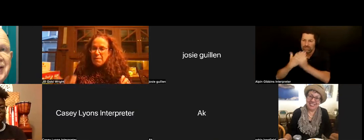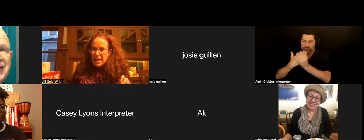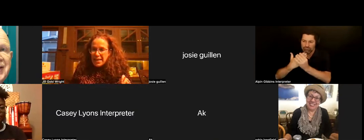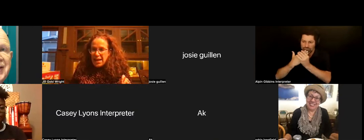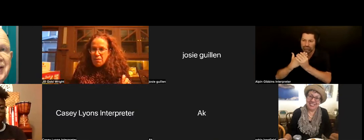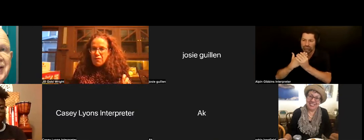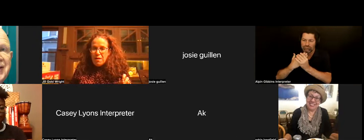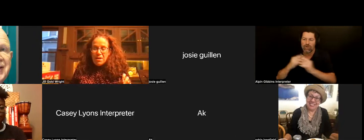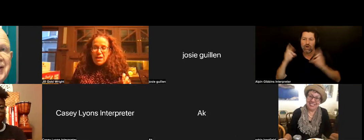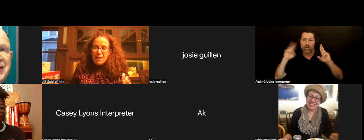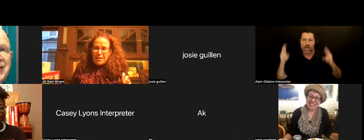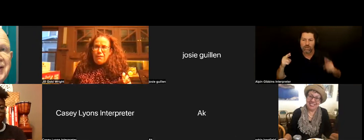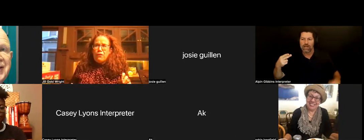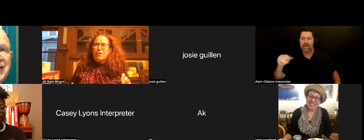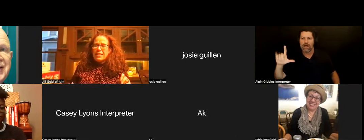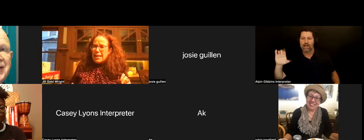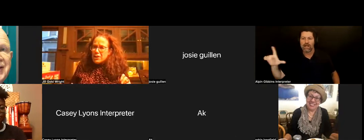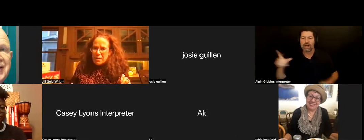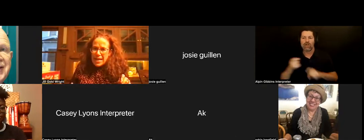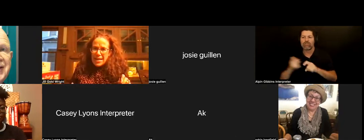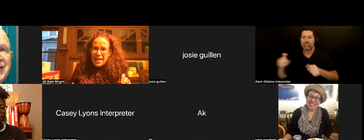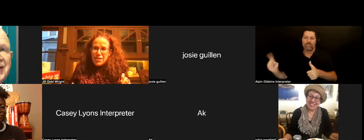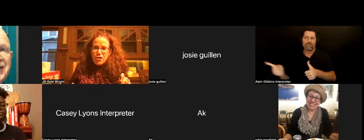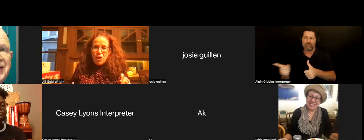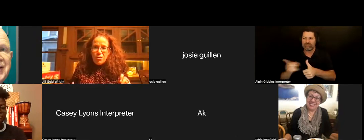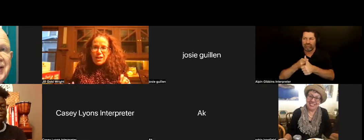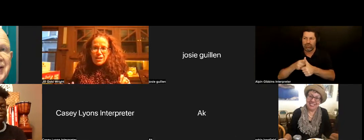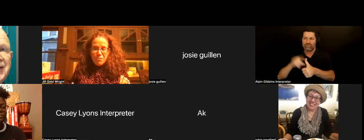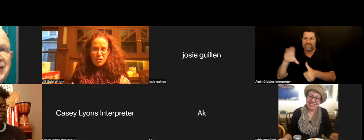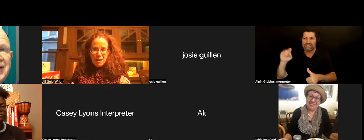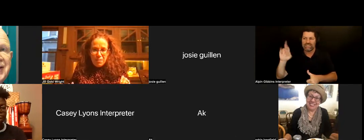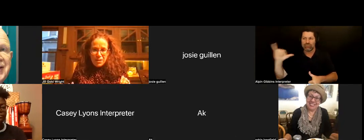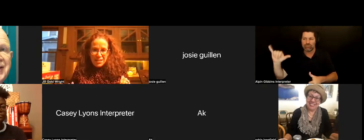19:25:03 Rabbi Hallel from like the first century in the Talmud, is the one who came